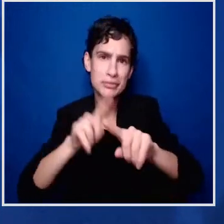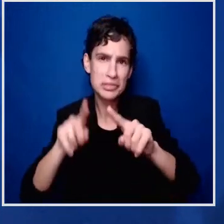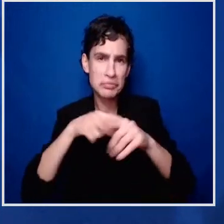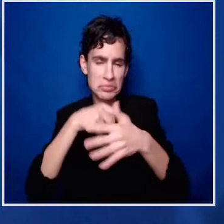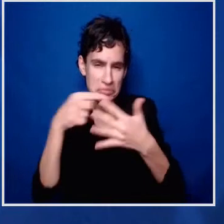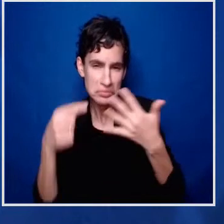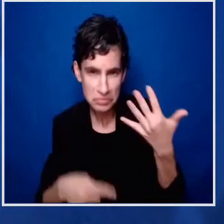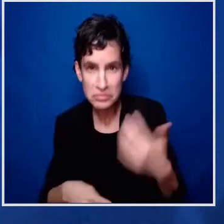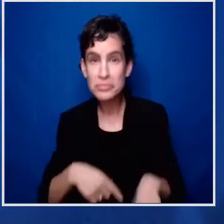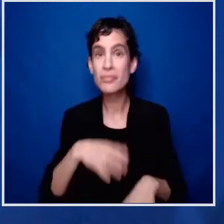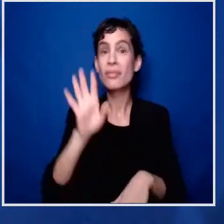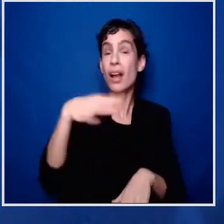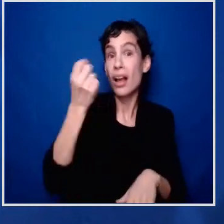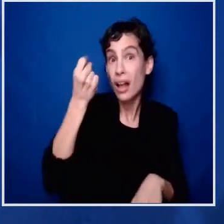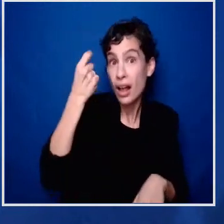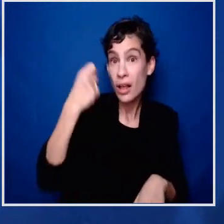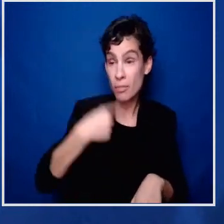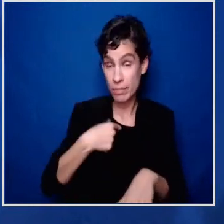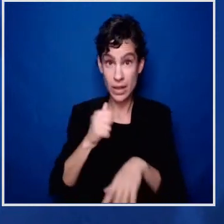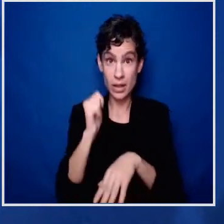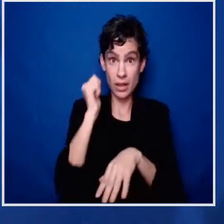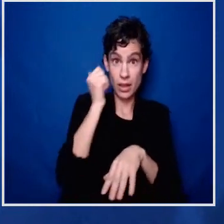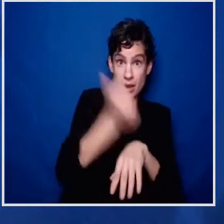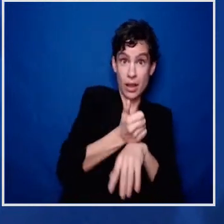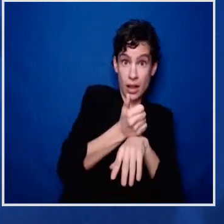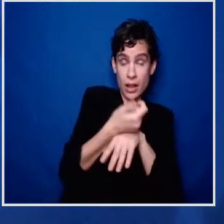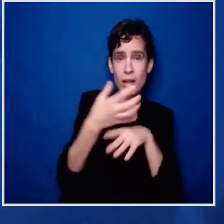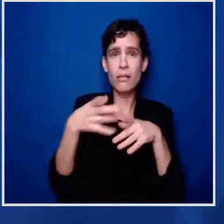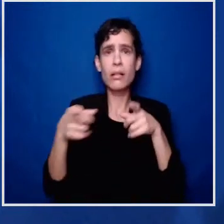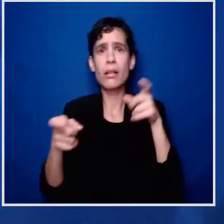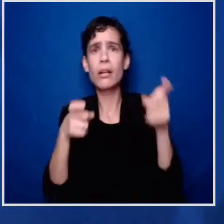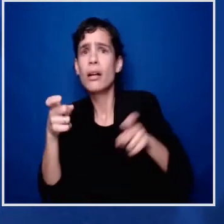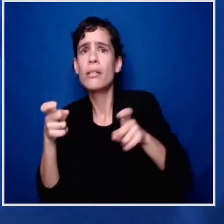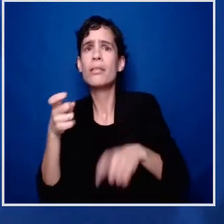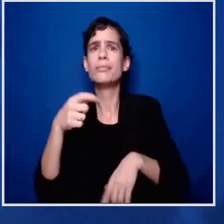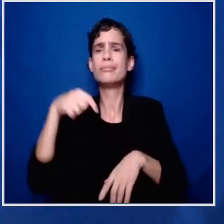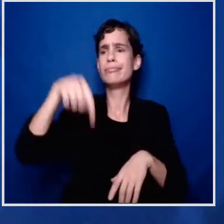PECANS, COTTON, ALFALFA, CORN, AND POTATOES. IN 1984, WE BECAME THE FIRST TRIBE IN THE UNITED STATES TO SECURE AN INDIAN WATER RIGHTS